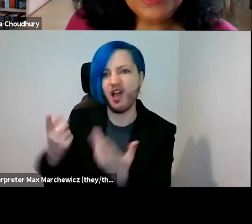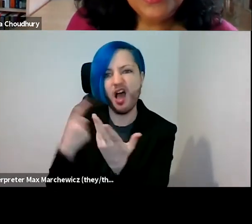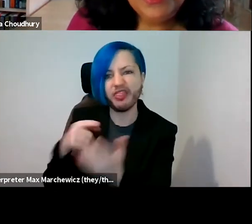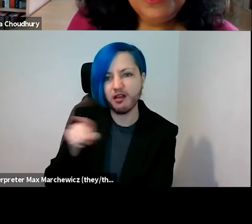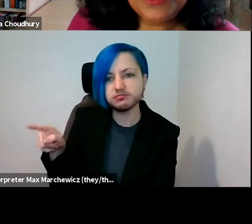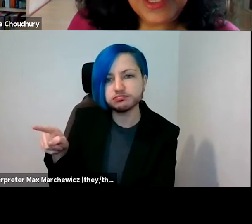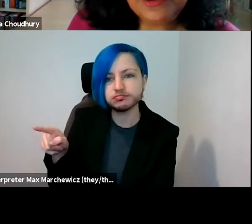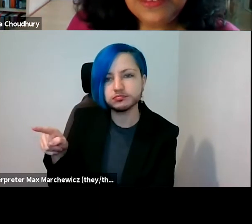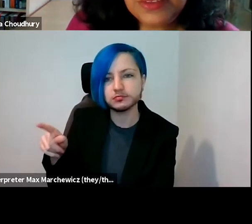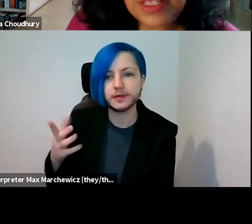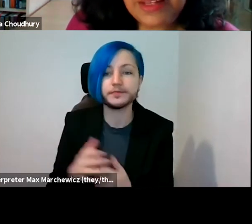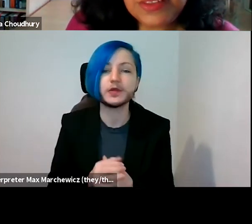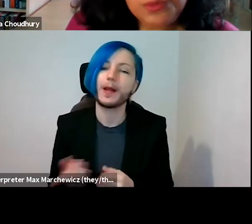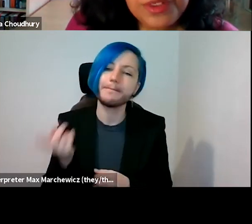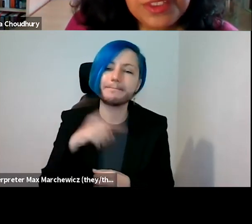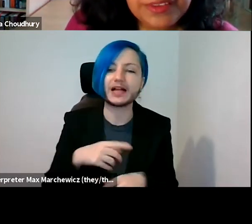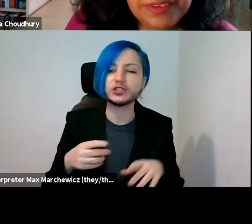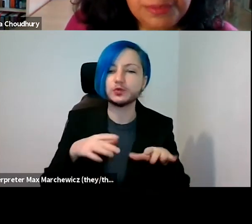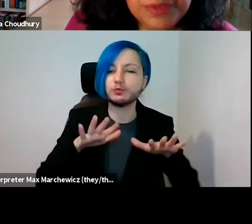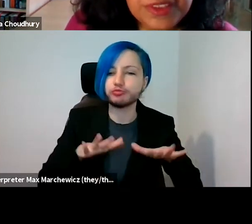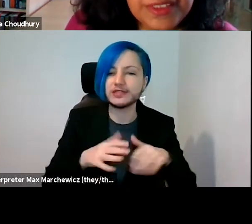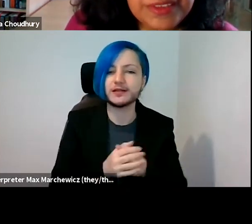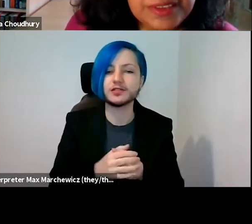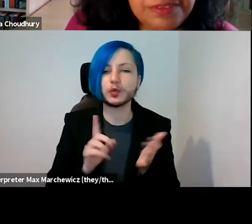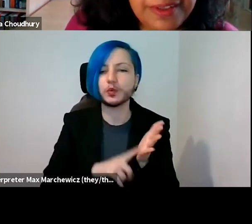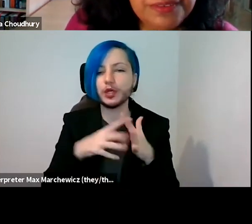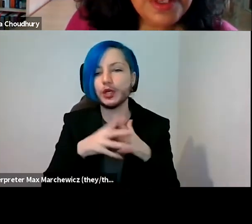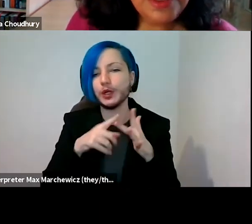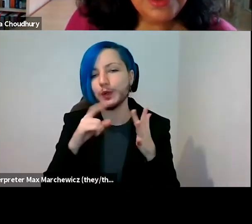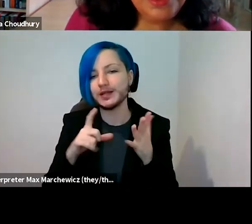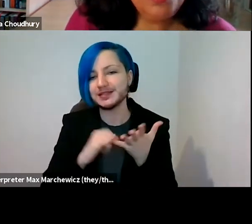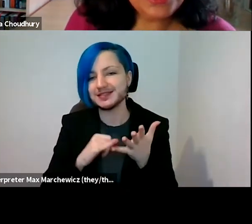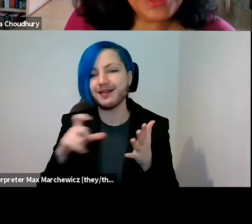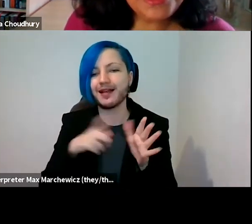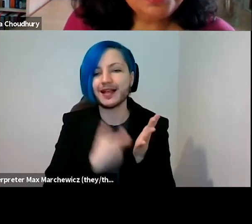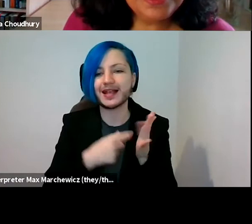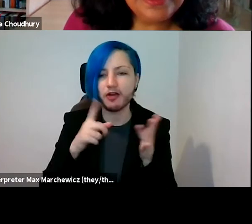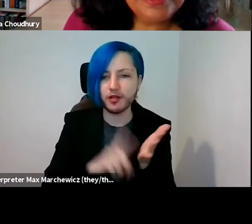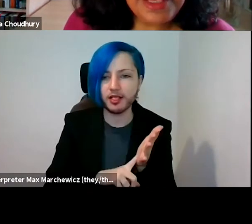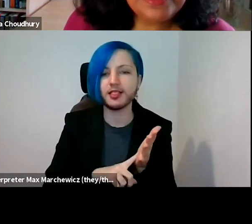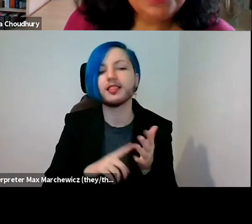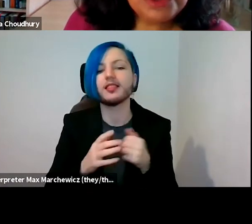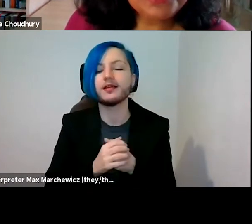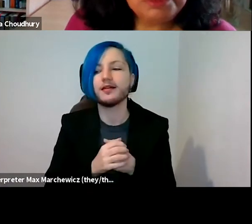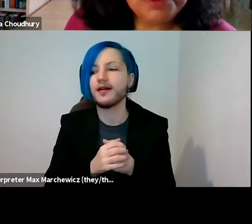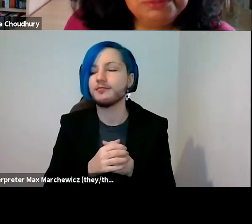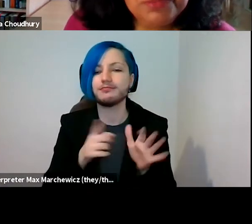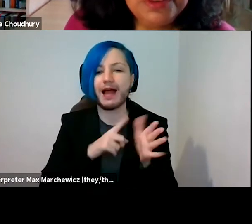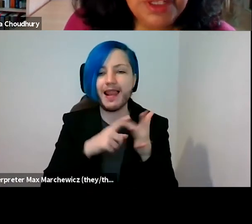to Lewis Carol's Alison in Wonderland, published in 1865, in which a Caterpillar, yes, most of us remember him.